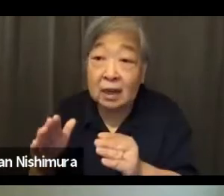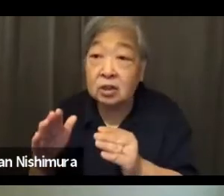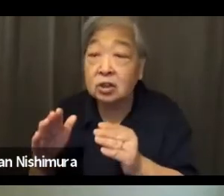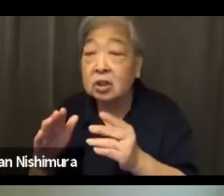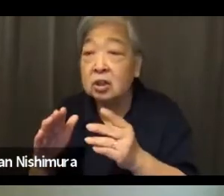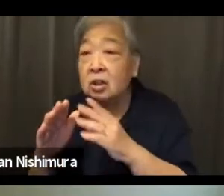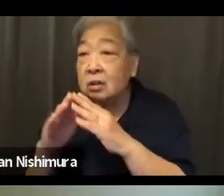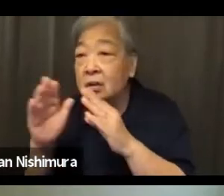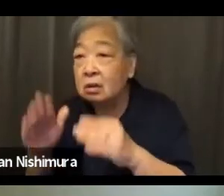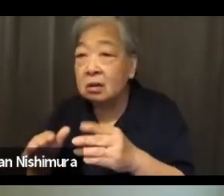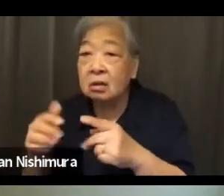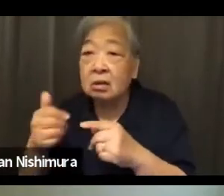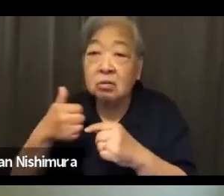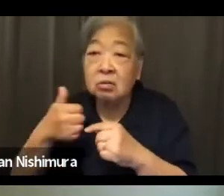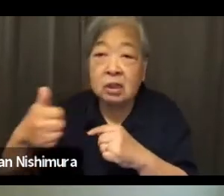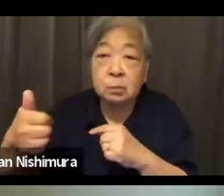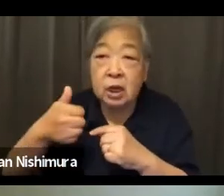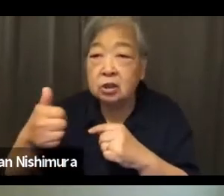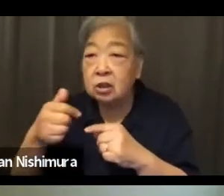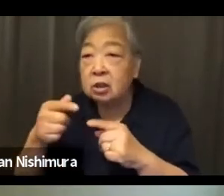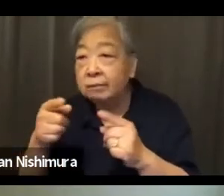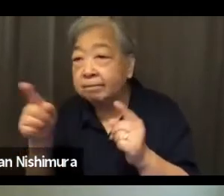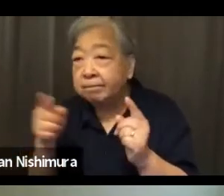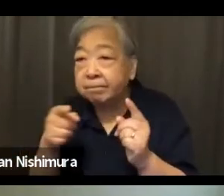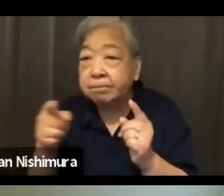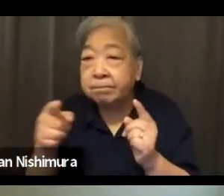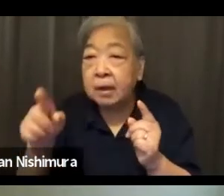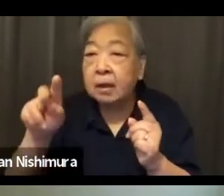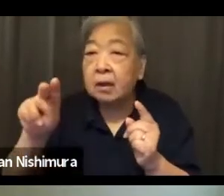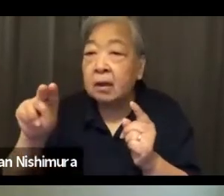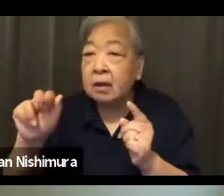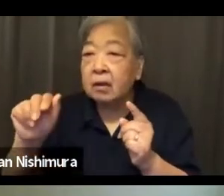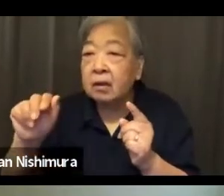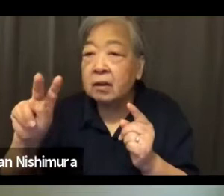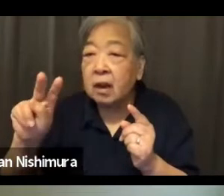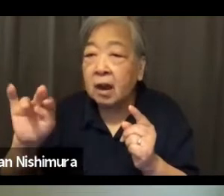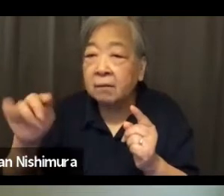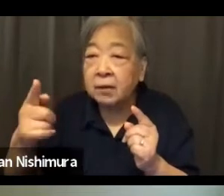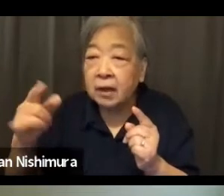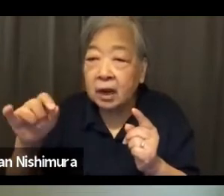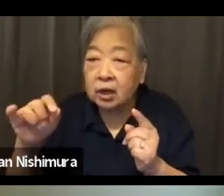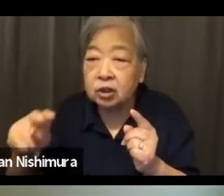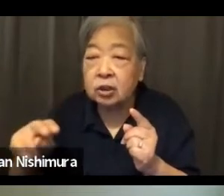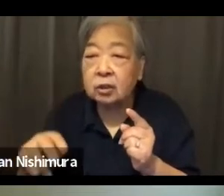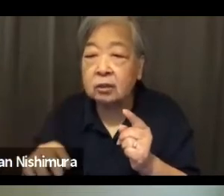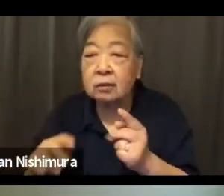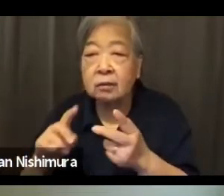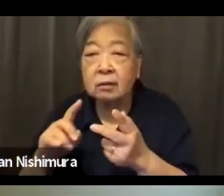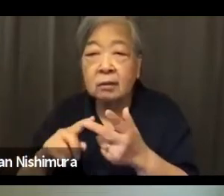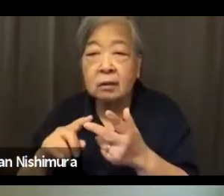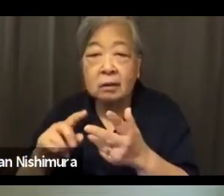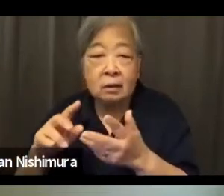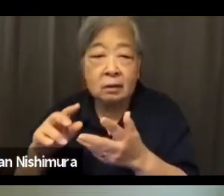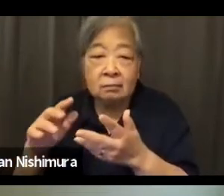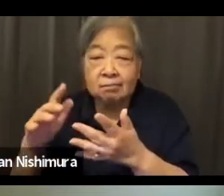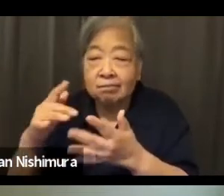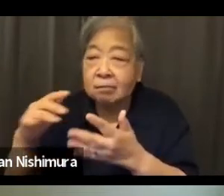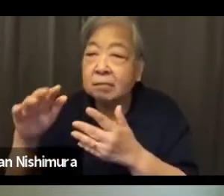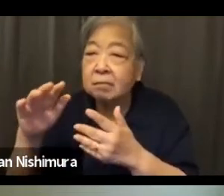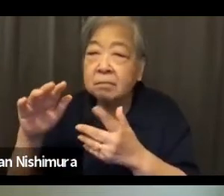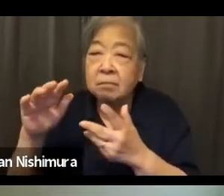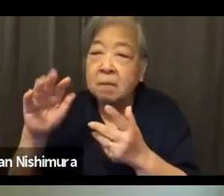transportation, extracurricular and social, and expeditions and field trips, these are